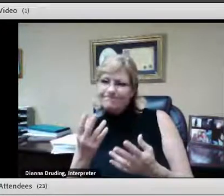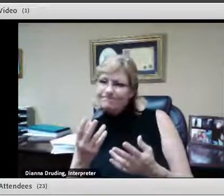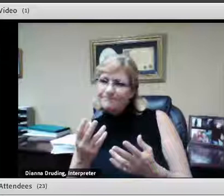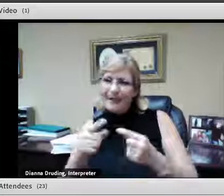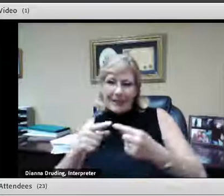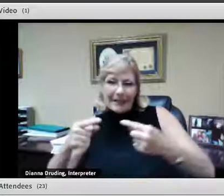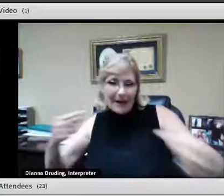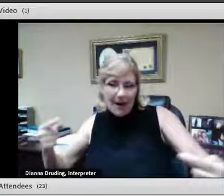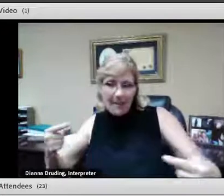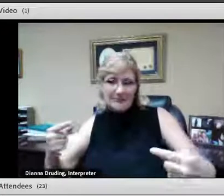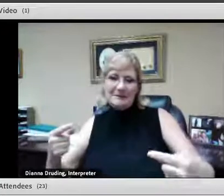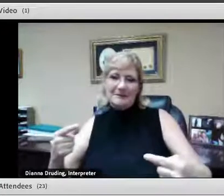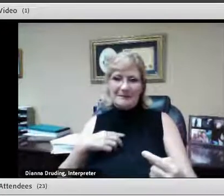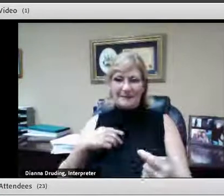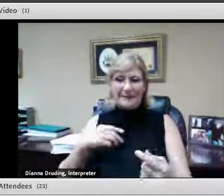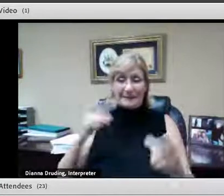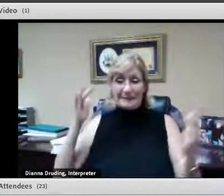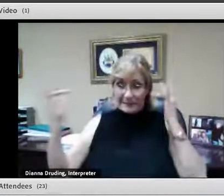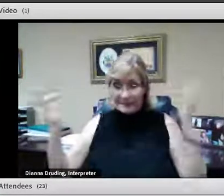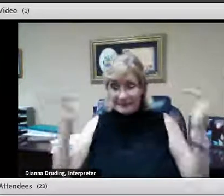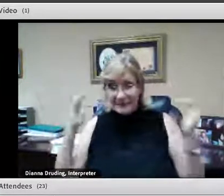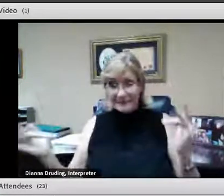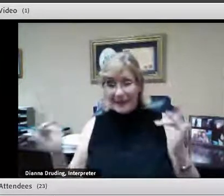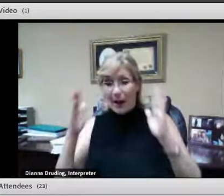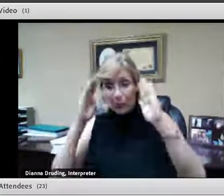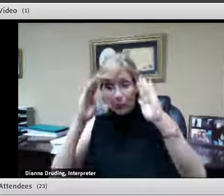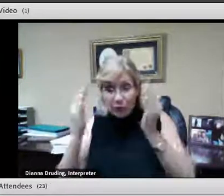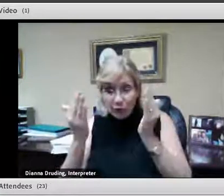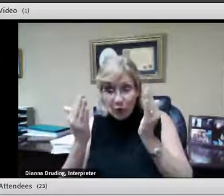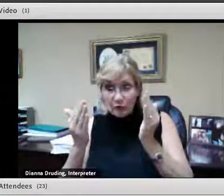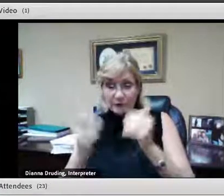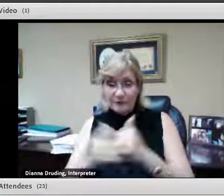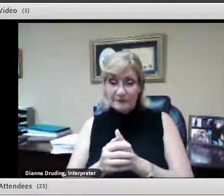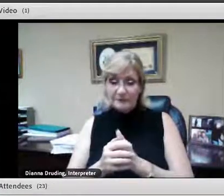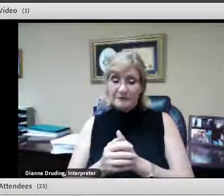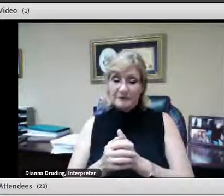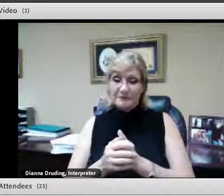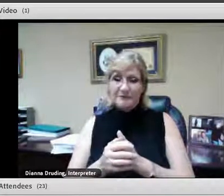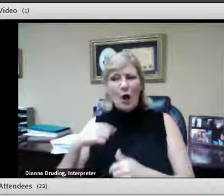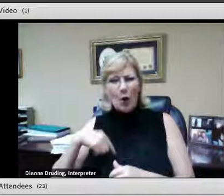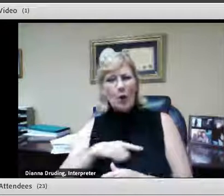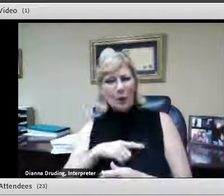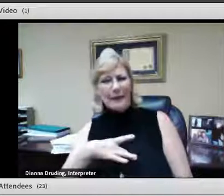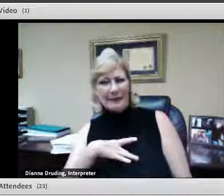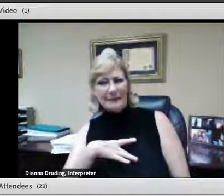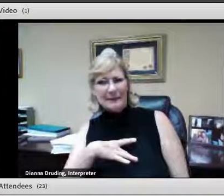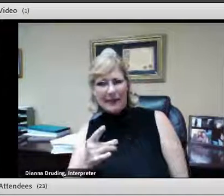chaotic but organized, loud but focused. You know, we just like to take kind of, like,